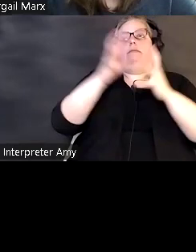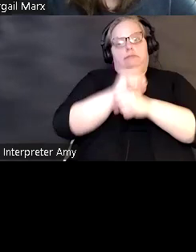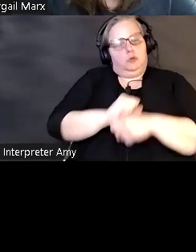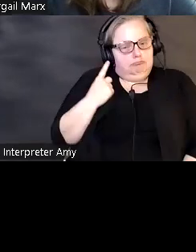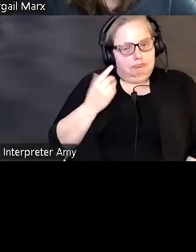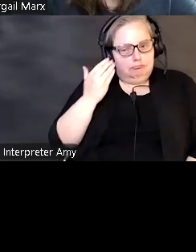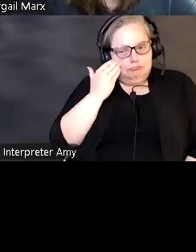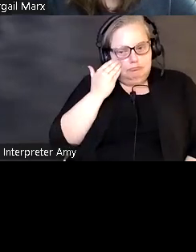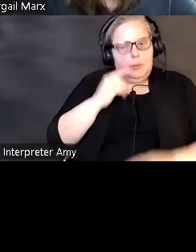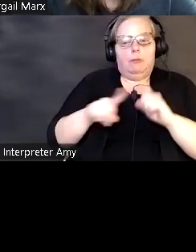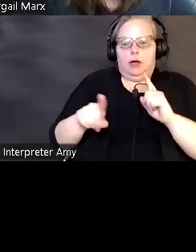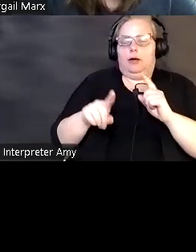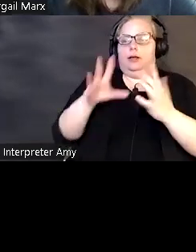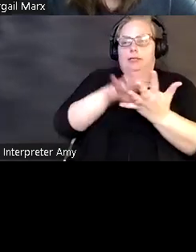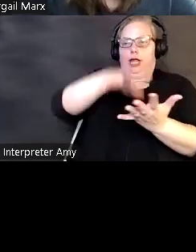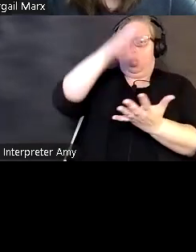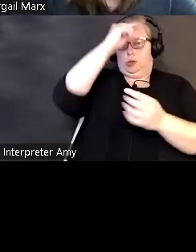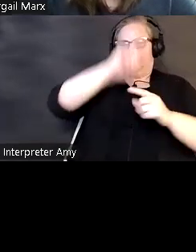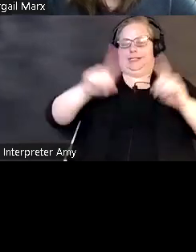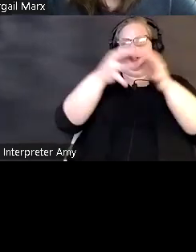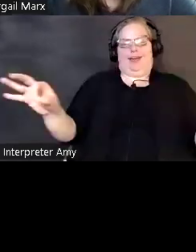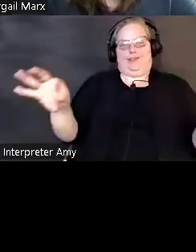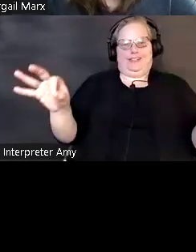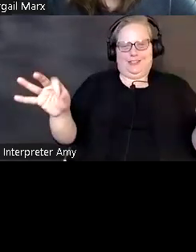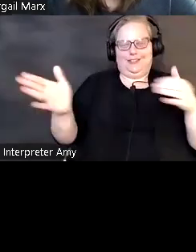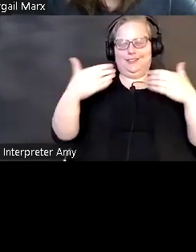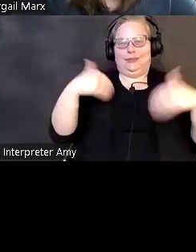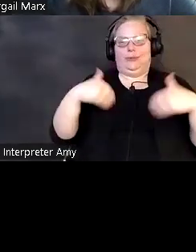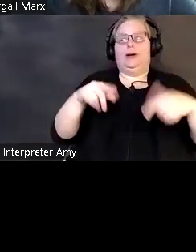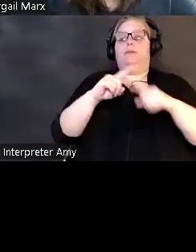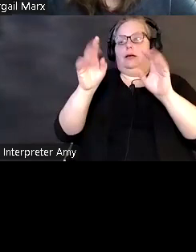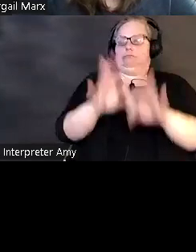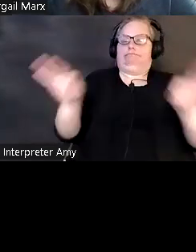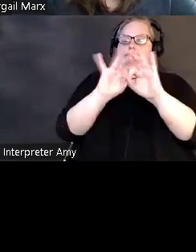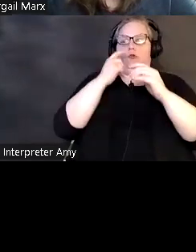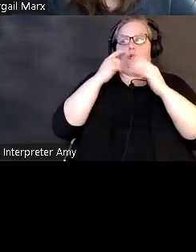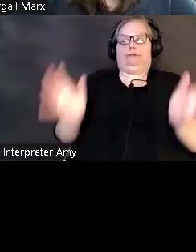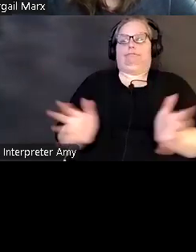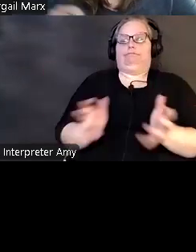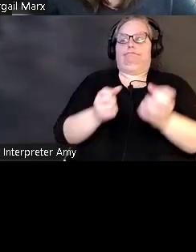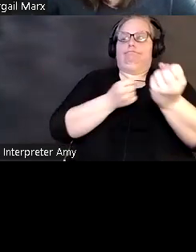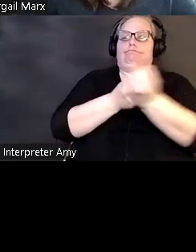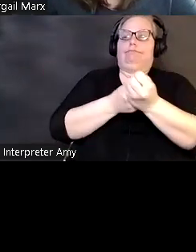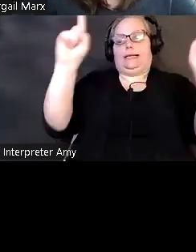It's like learning a different language, but it really, really essential for success.